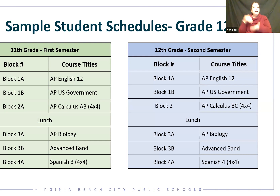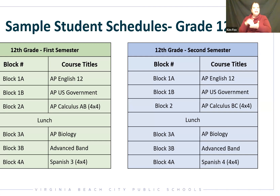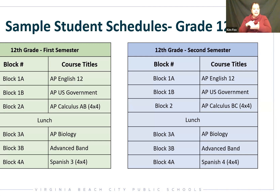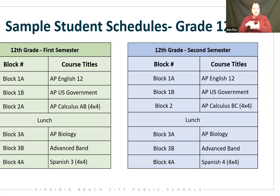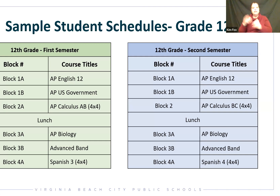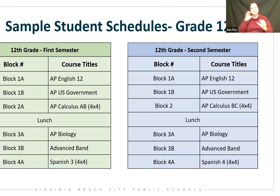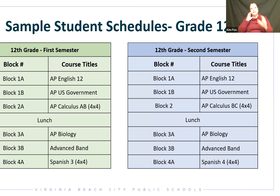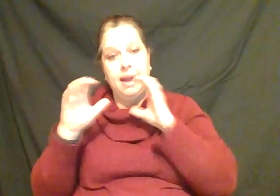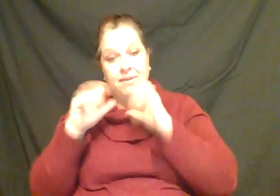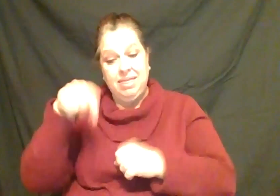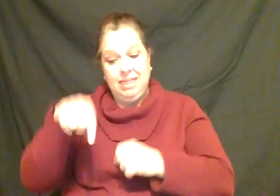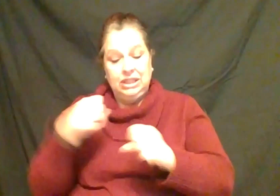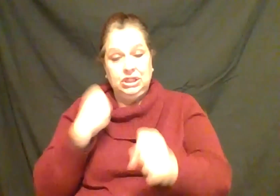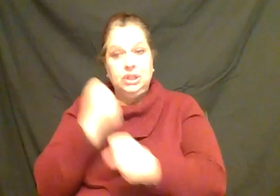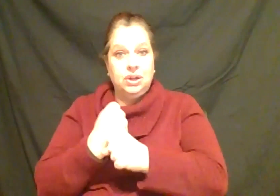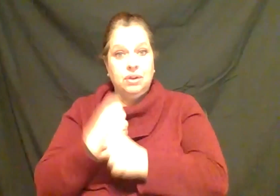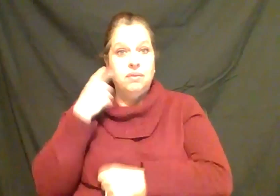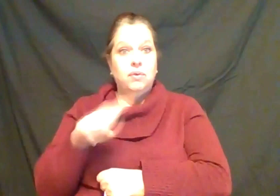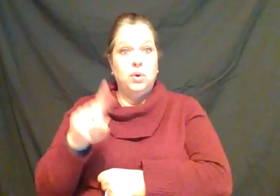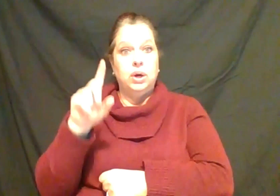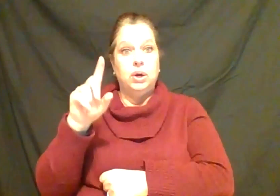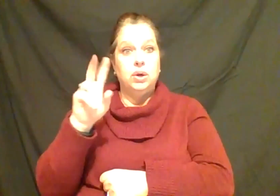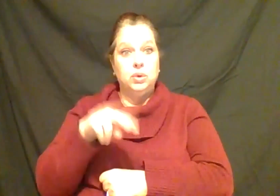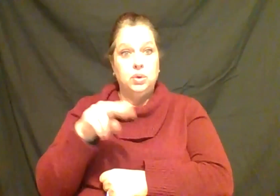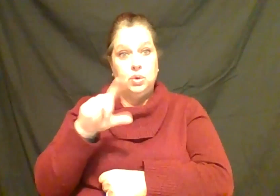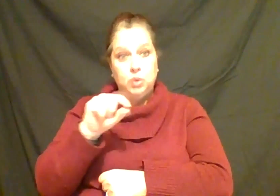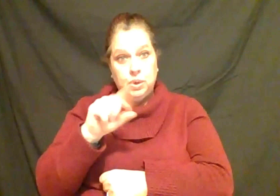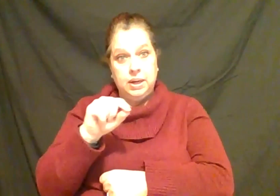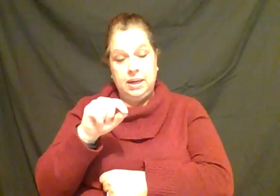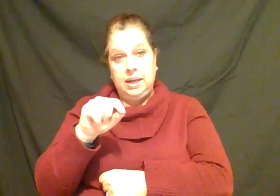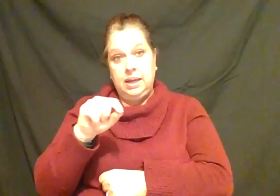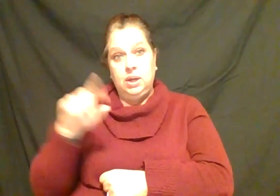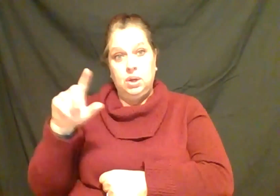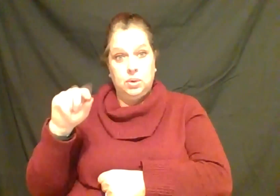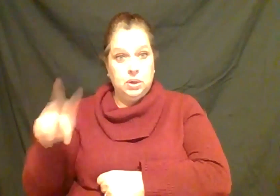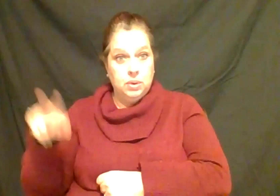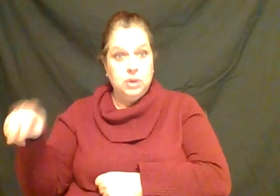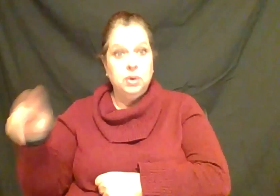for this year for the 22-23 school year with flexible scheduling is that ap coursework